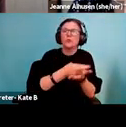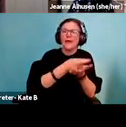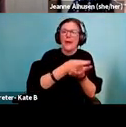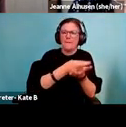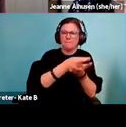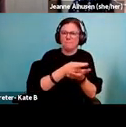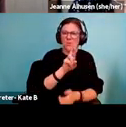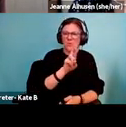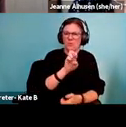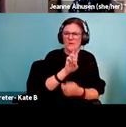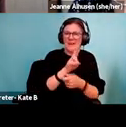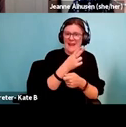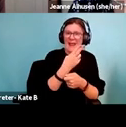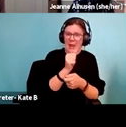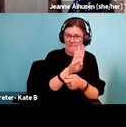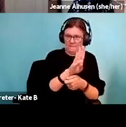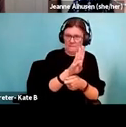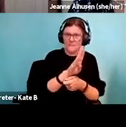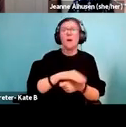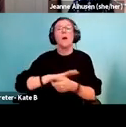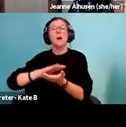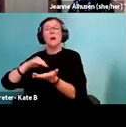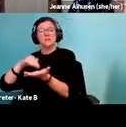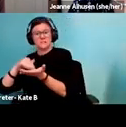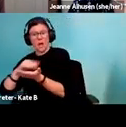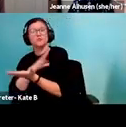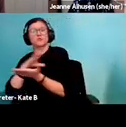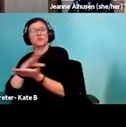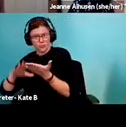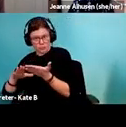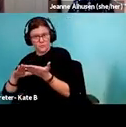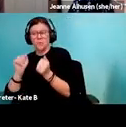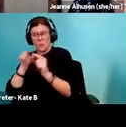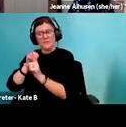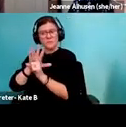students actually got exposure because they all rotated through the Rehab Institute of